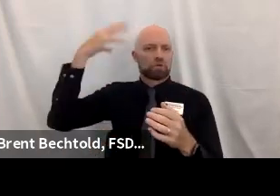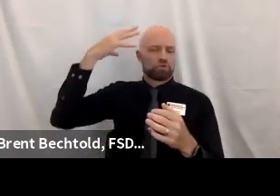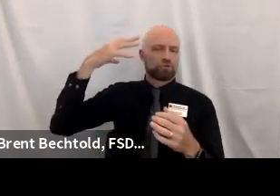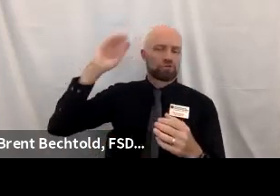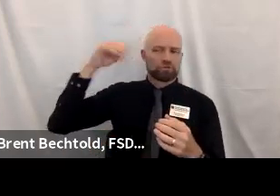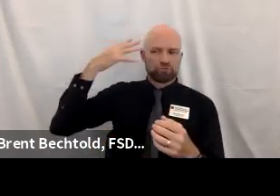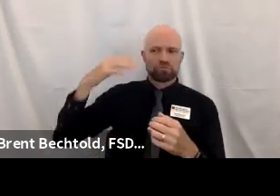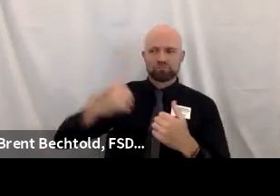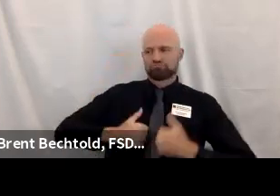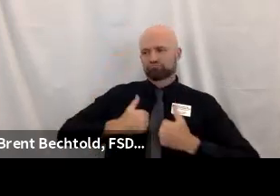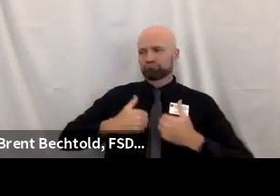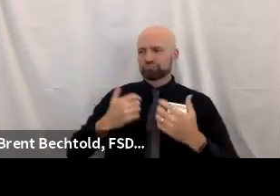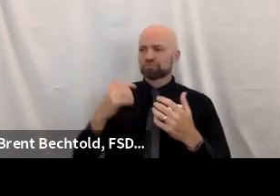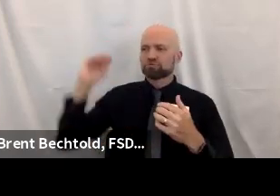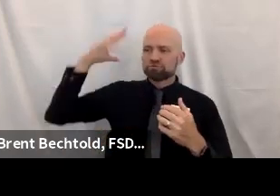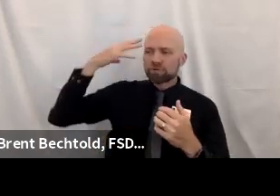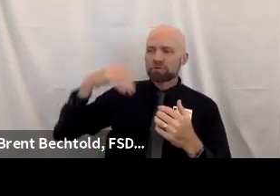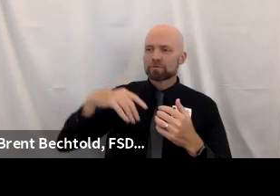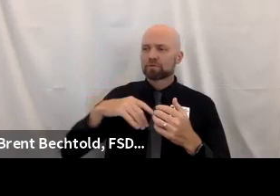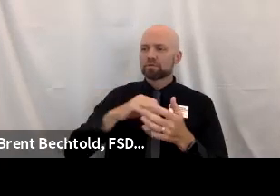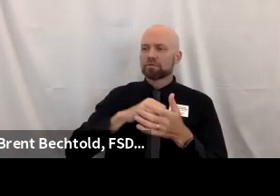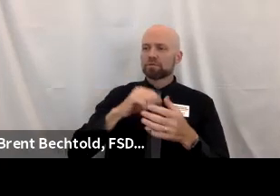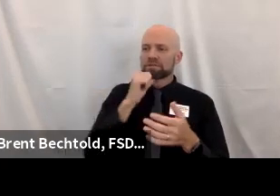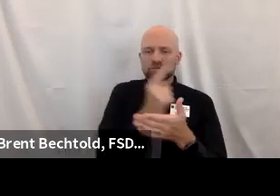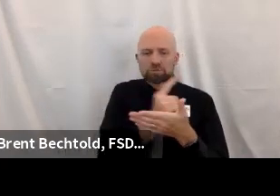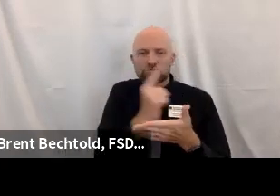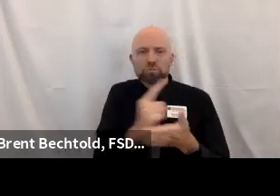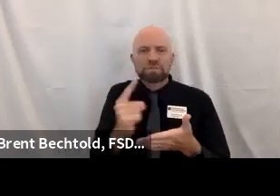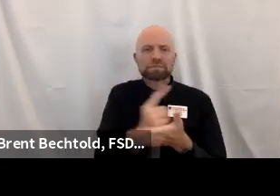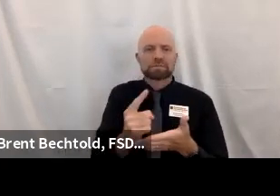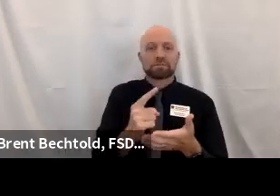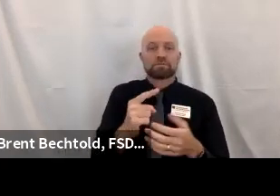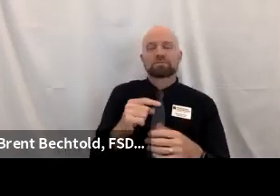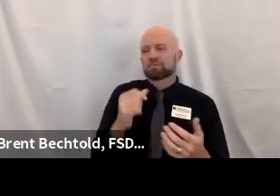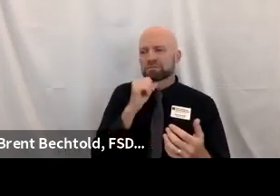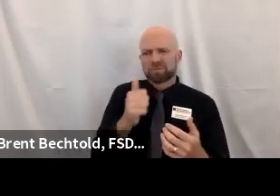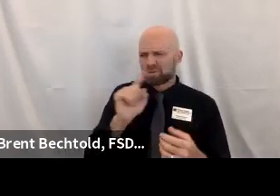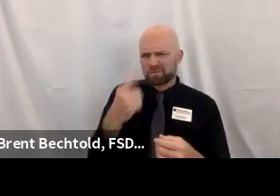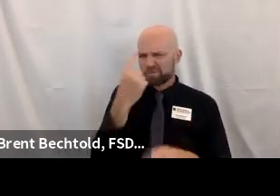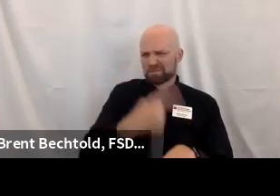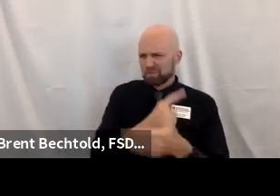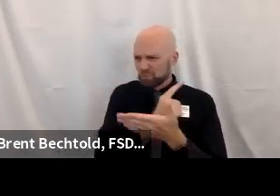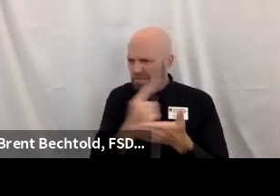but maybe the passage was saying it was a sun shower or didn't shower for weeks.